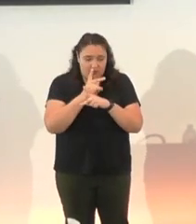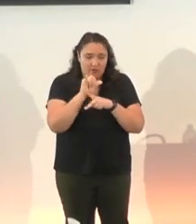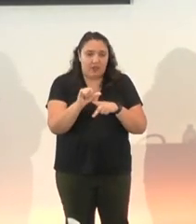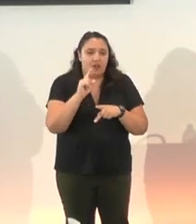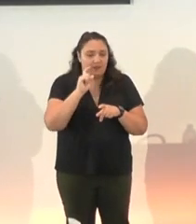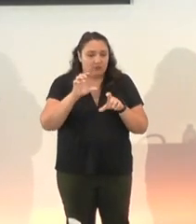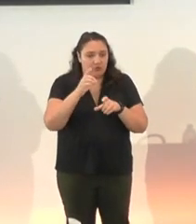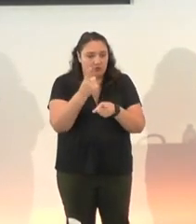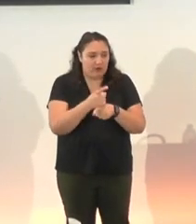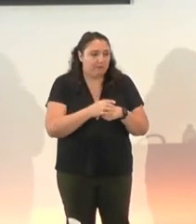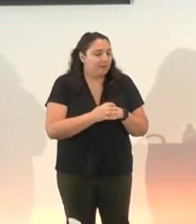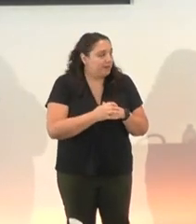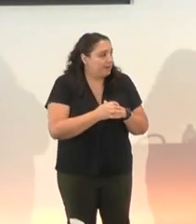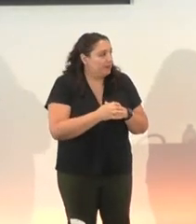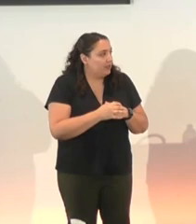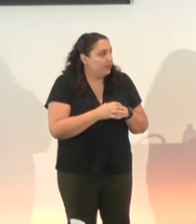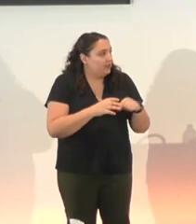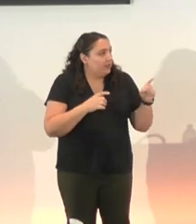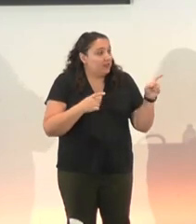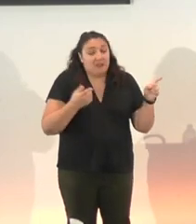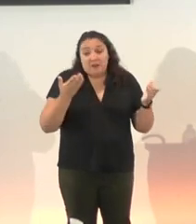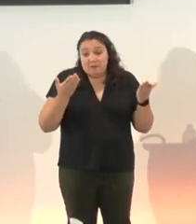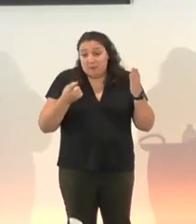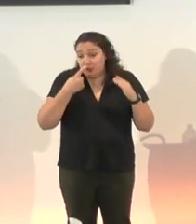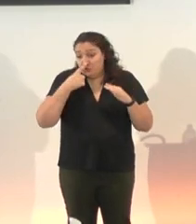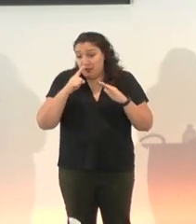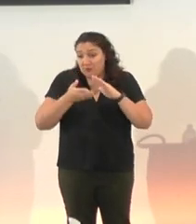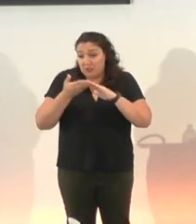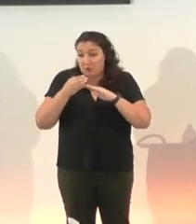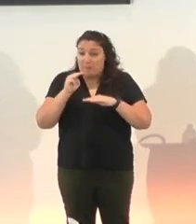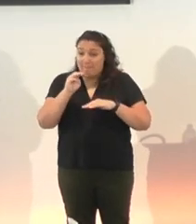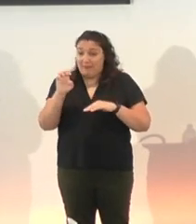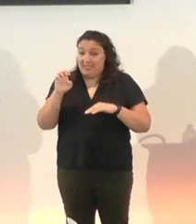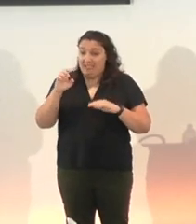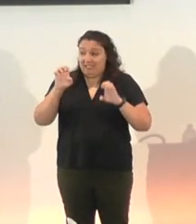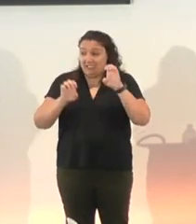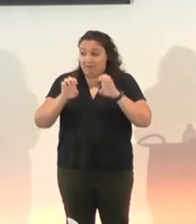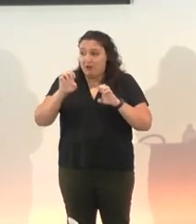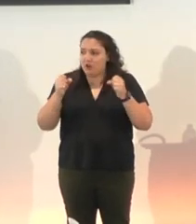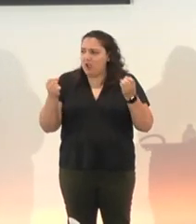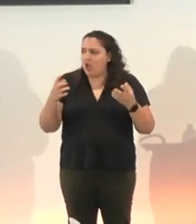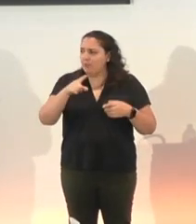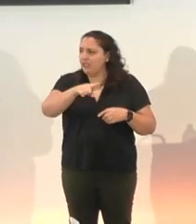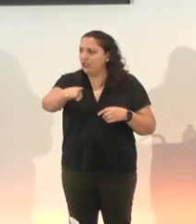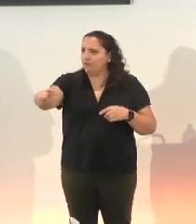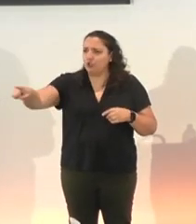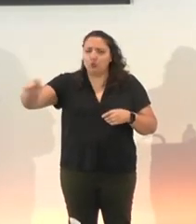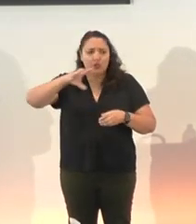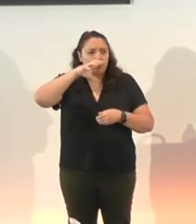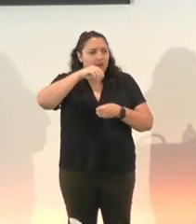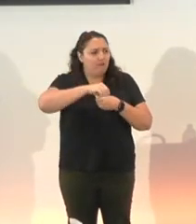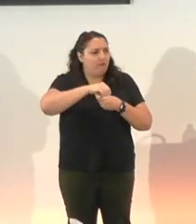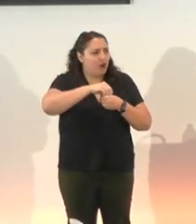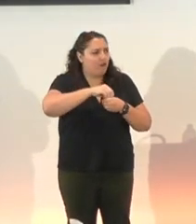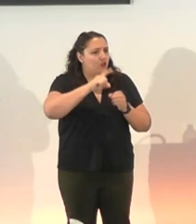Jonathan: How many people in this room have participated in research or would?